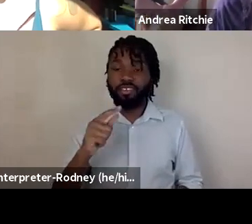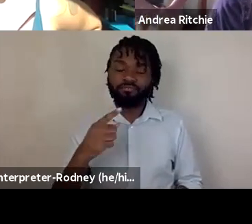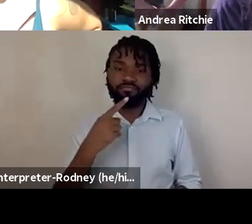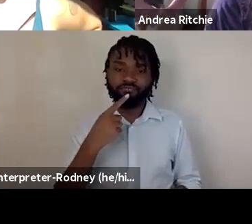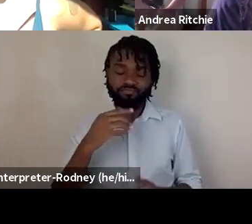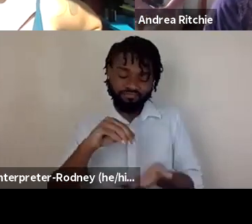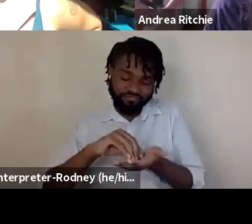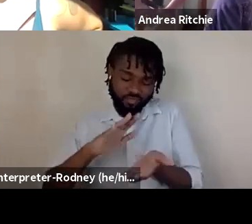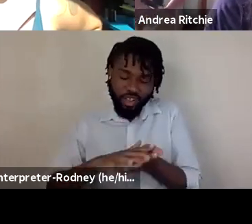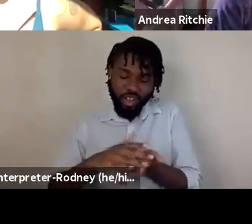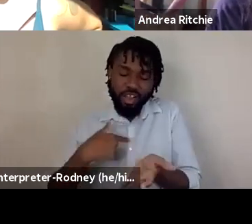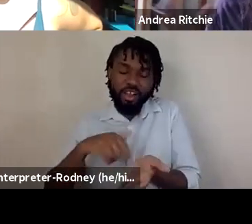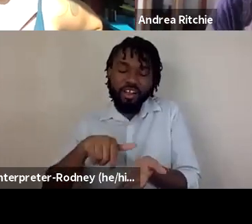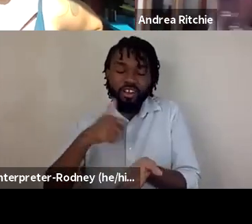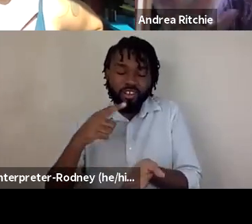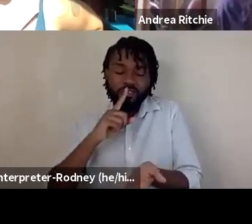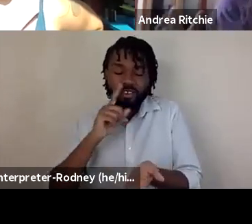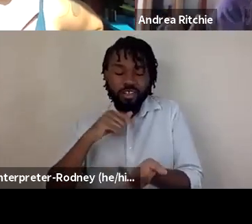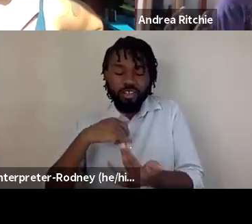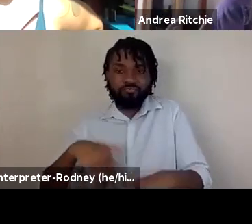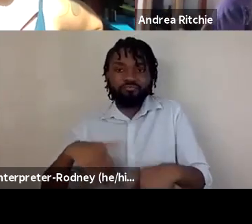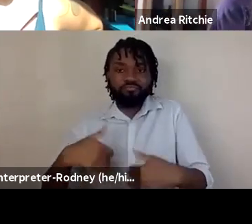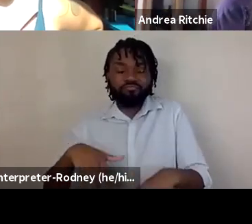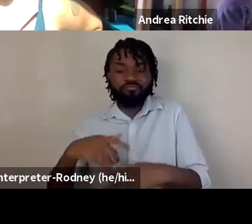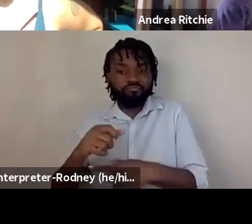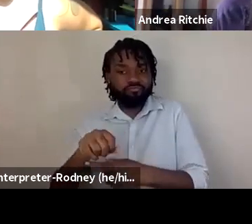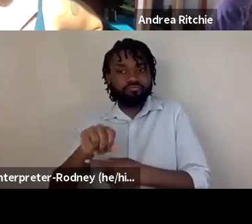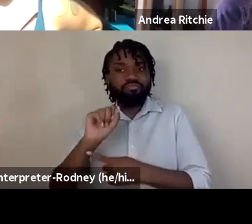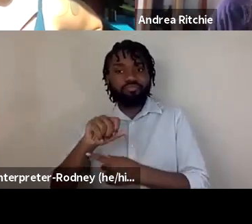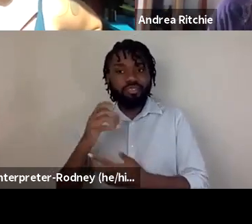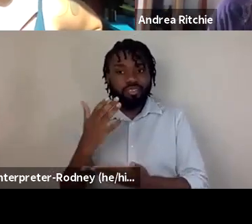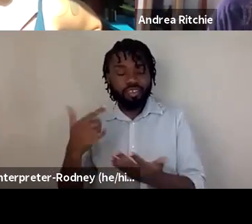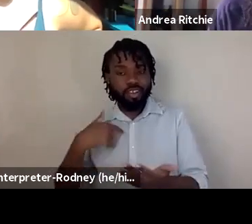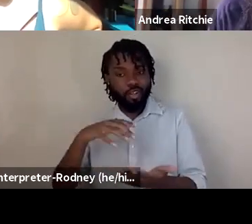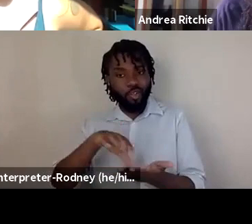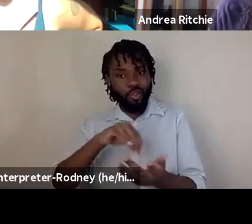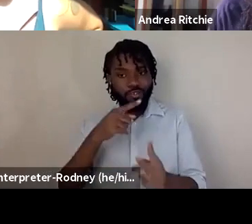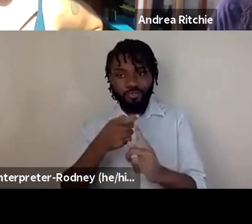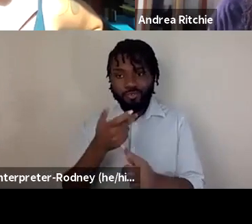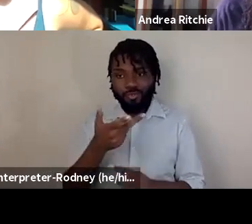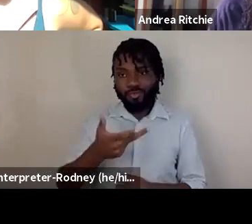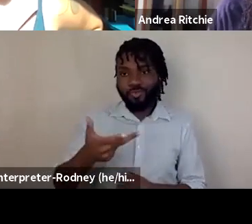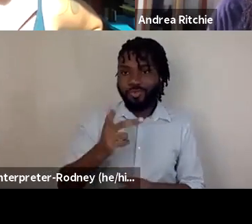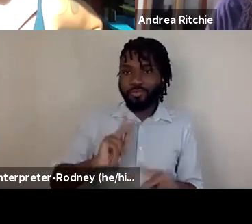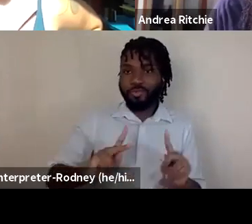that I learned from the three people on this panel. So, I'm so grateful.